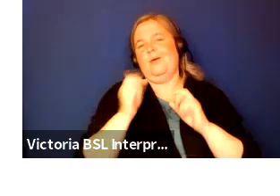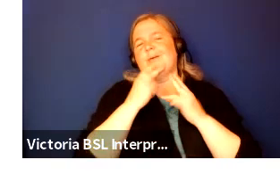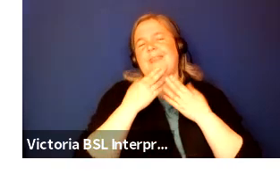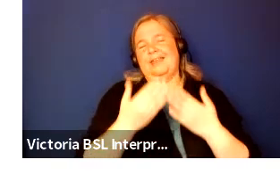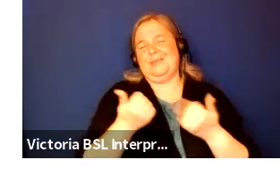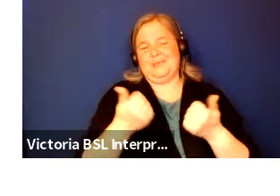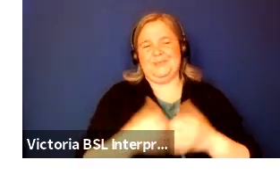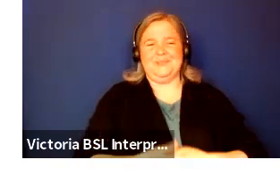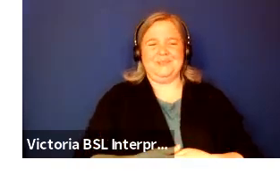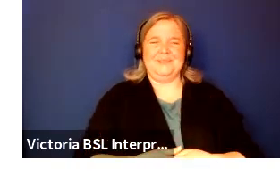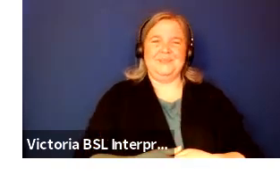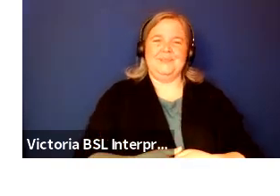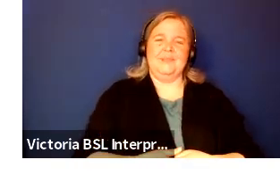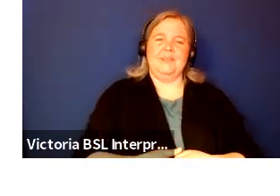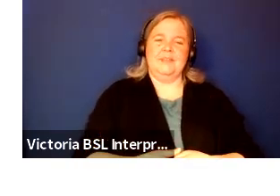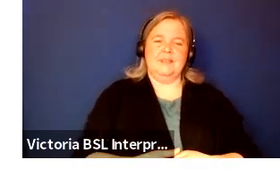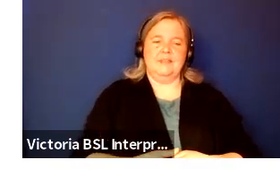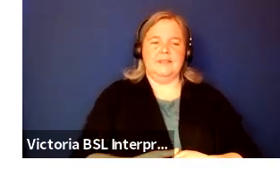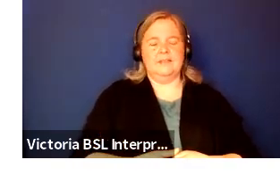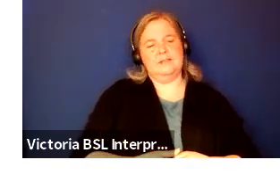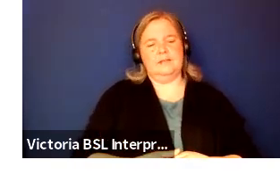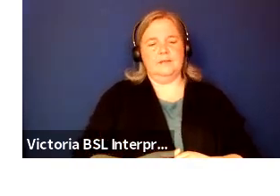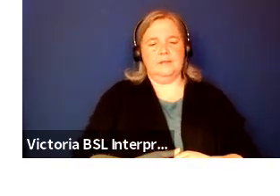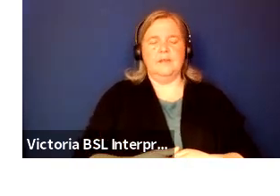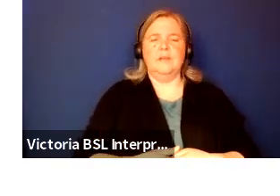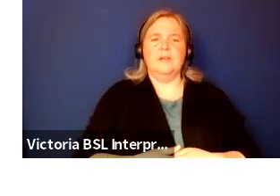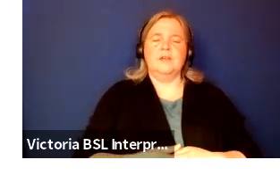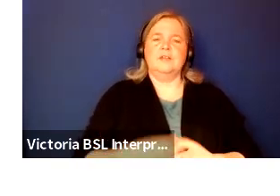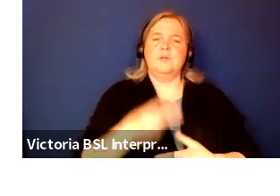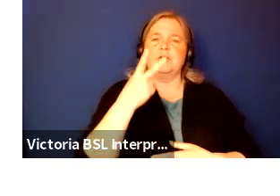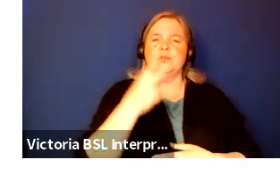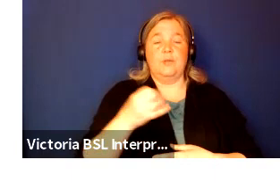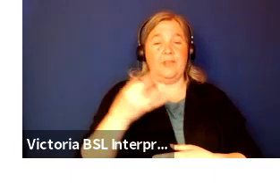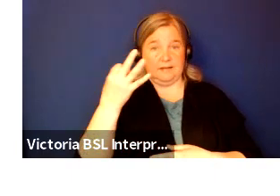For January 2008 we started Access Bangladesh Foundation.